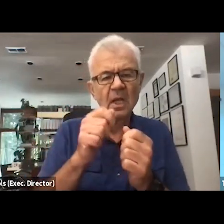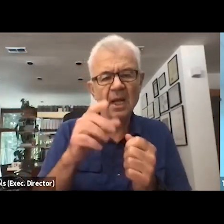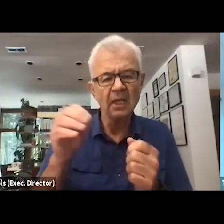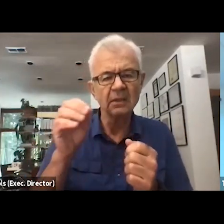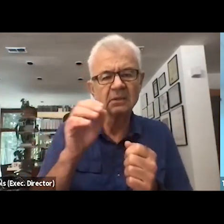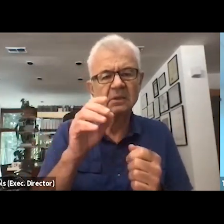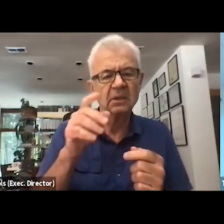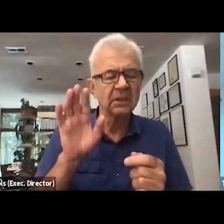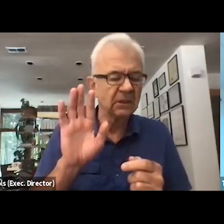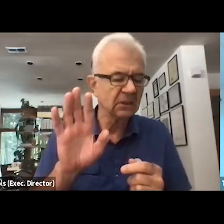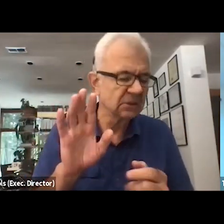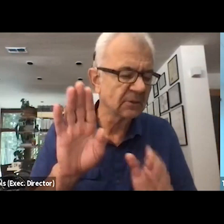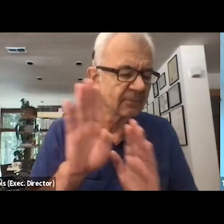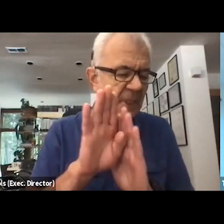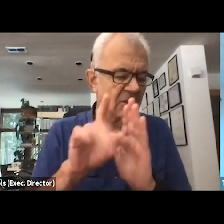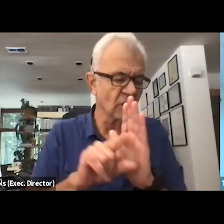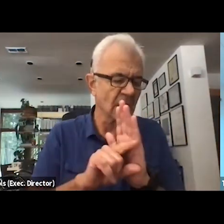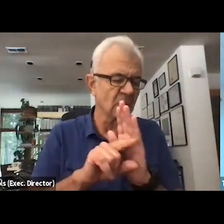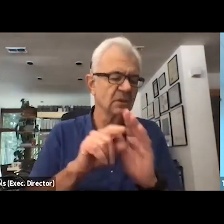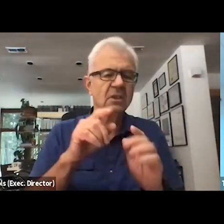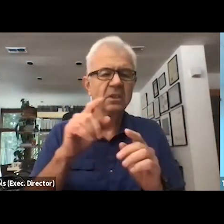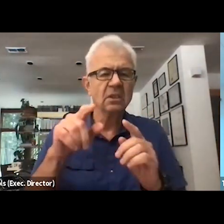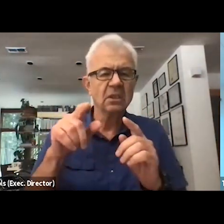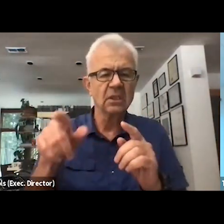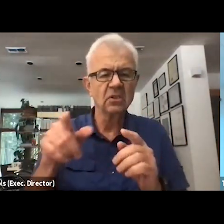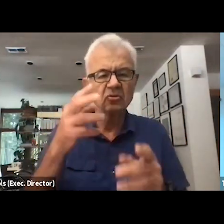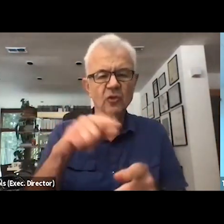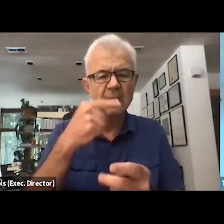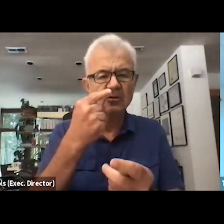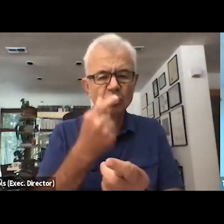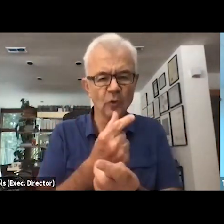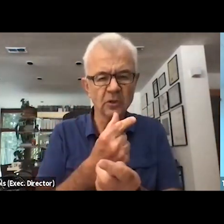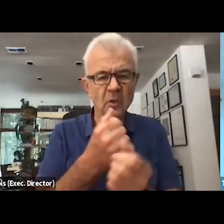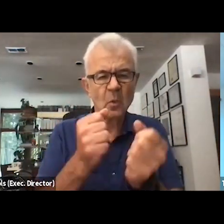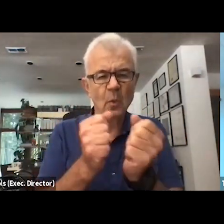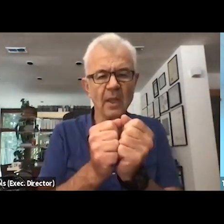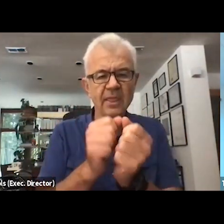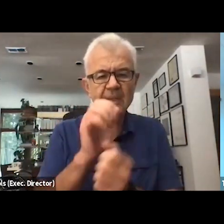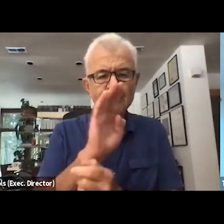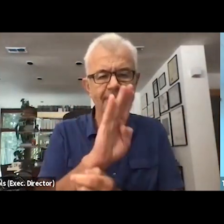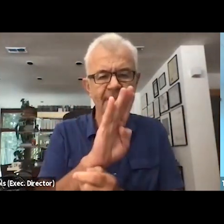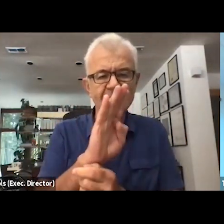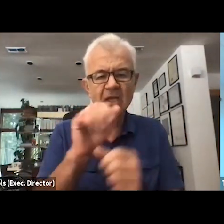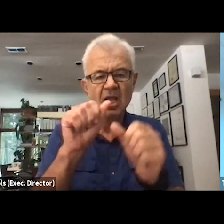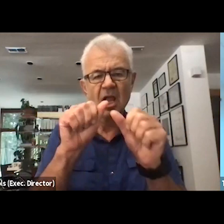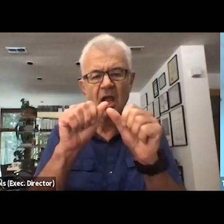I just want to give you a little bit about his background.